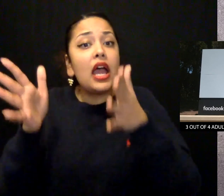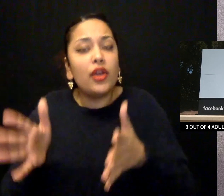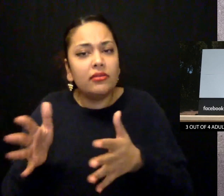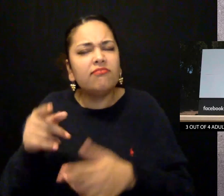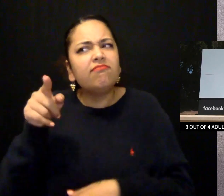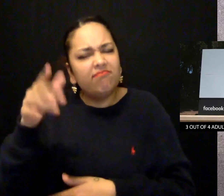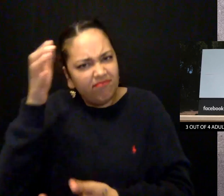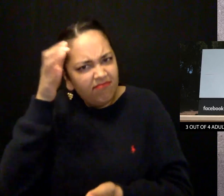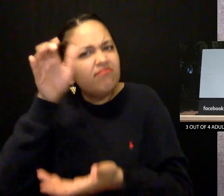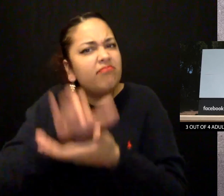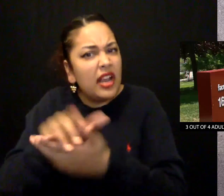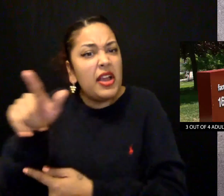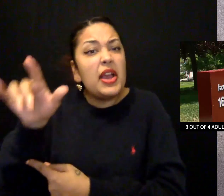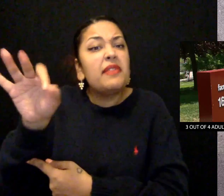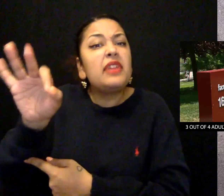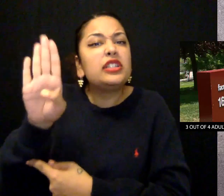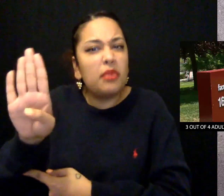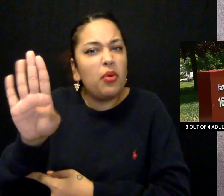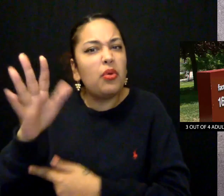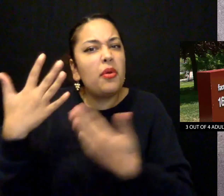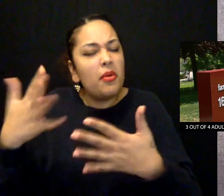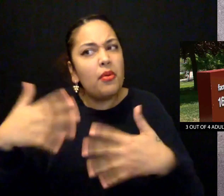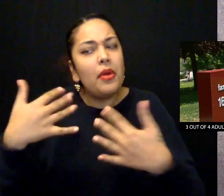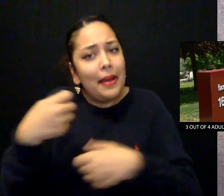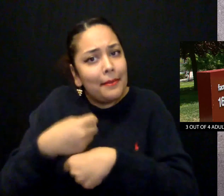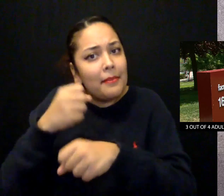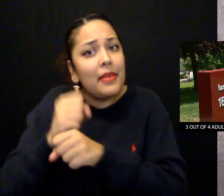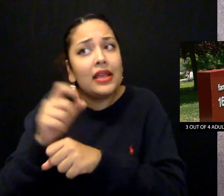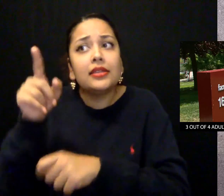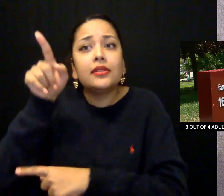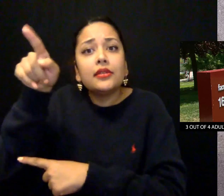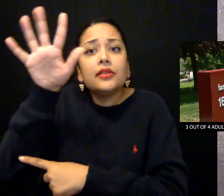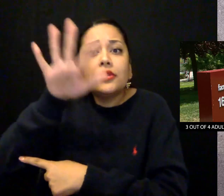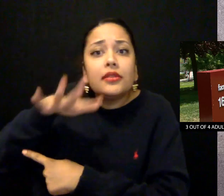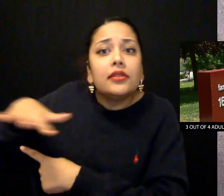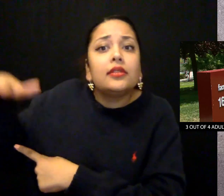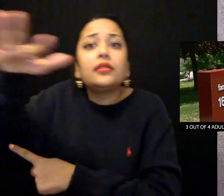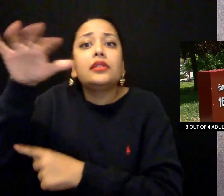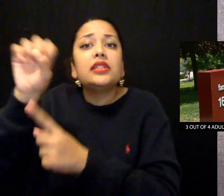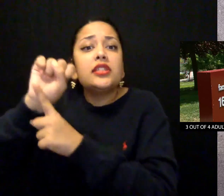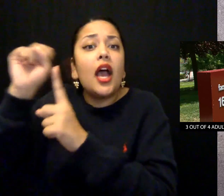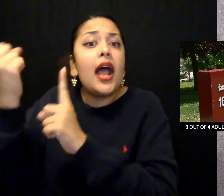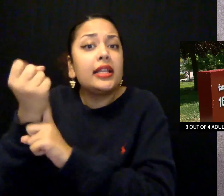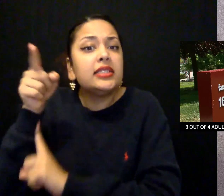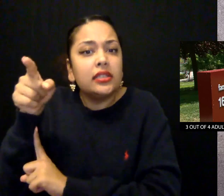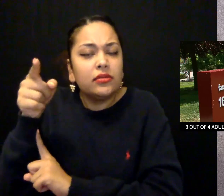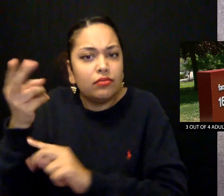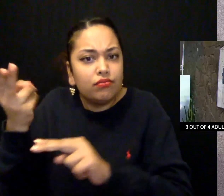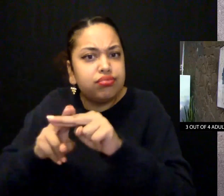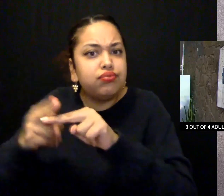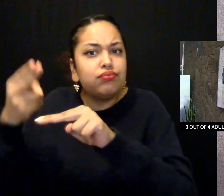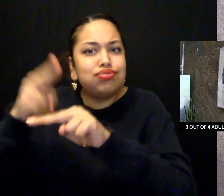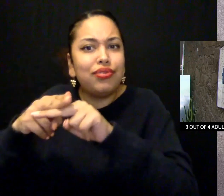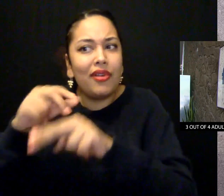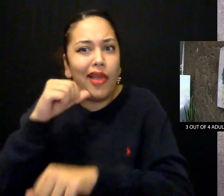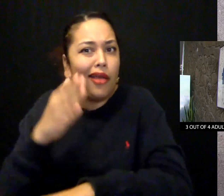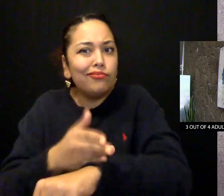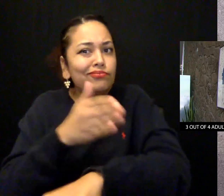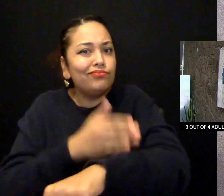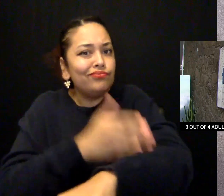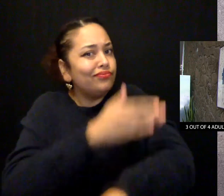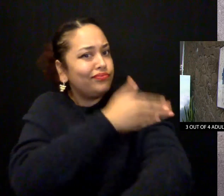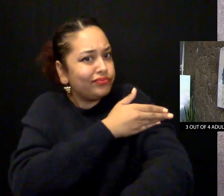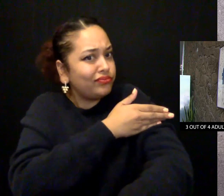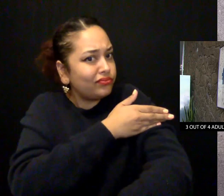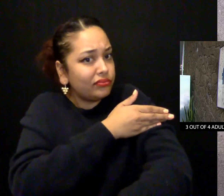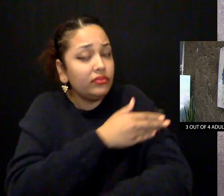76% of Americans believe Facebook is making our society worse not better